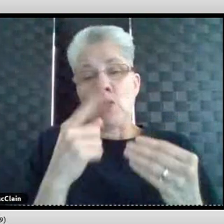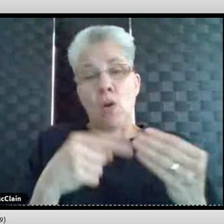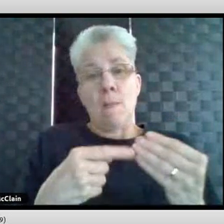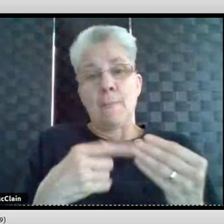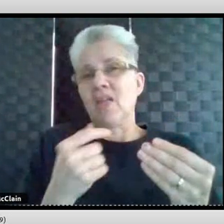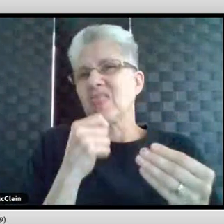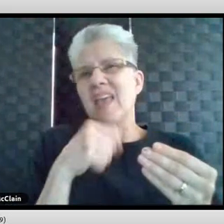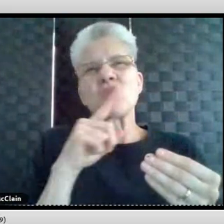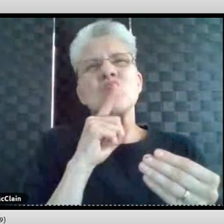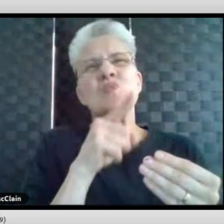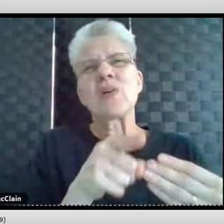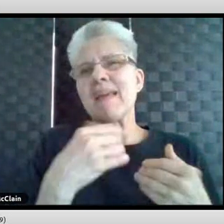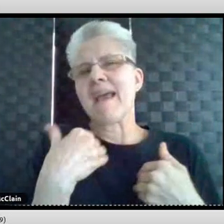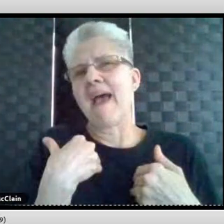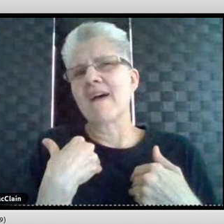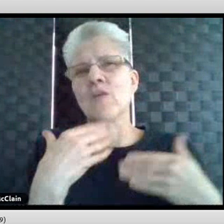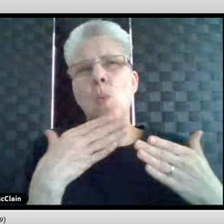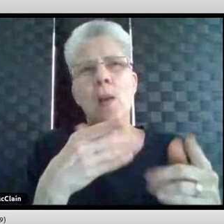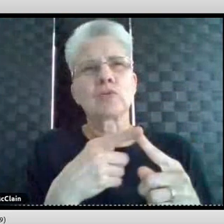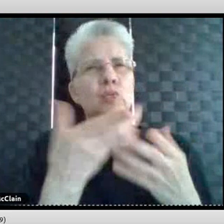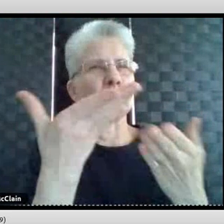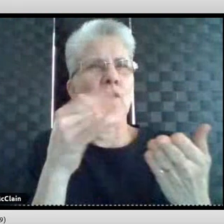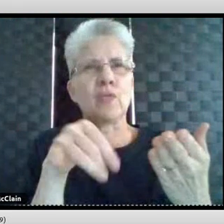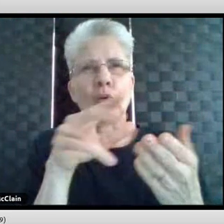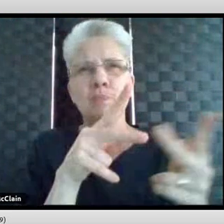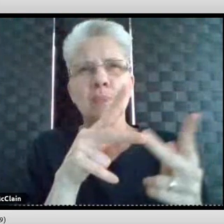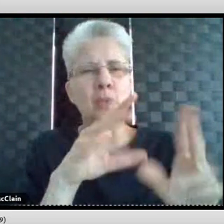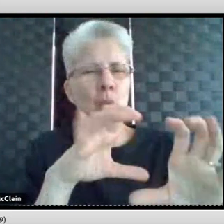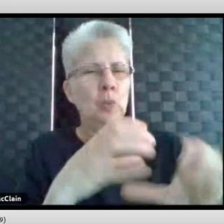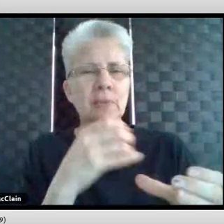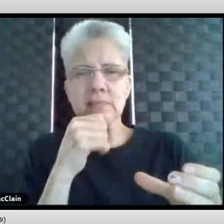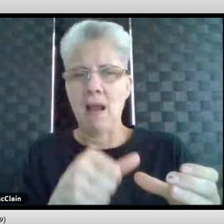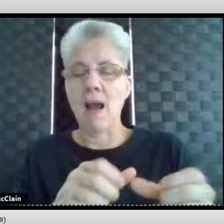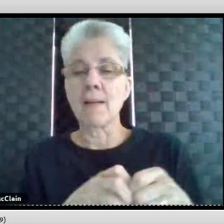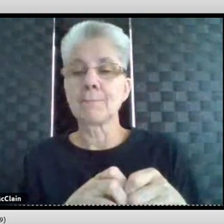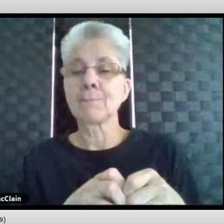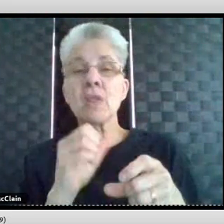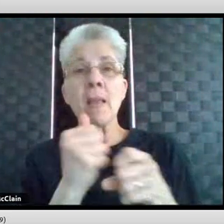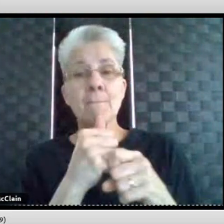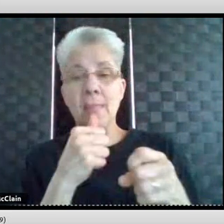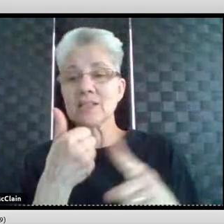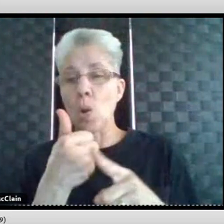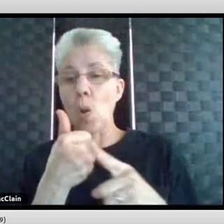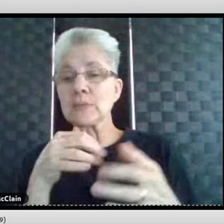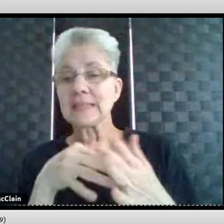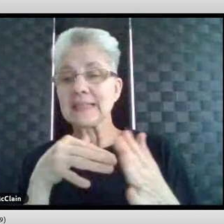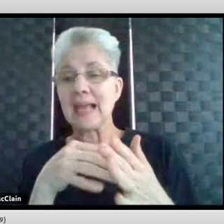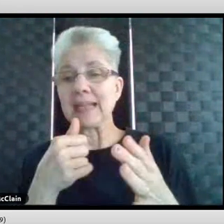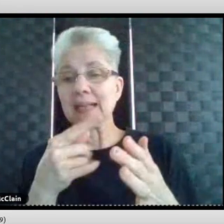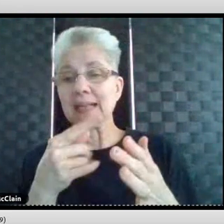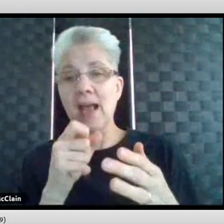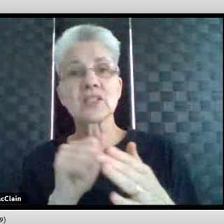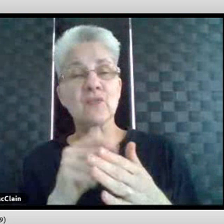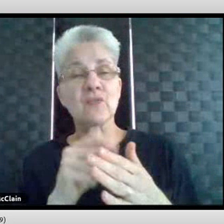they don't really have an avenue to serve those people. Amy makes her own study guides. That's great for book group. That's wonderful.